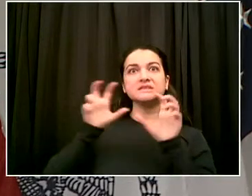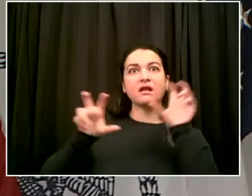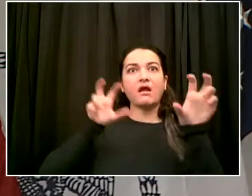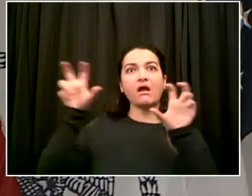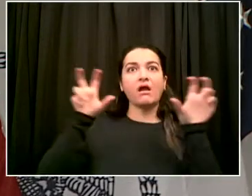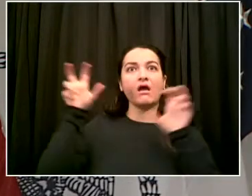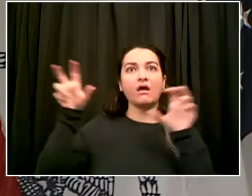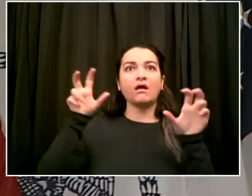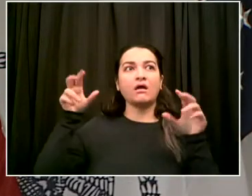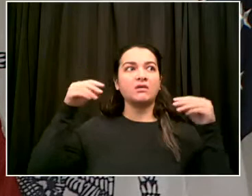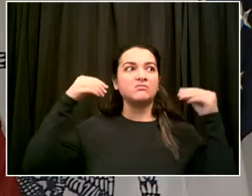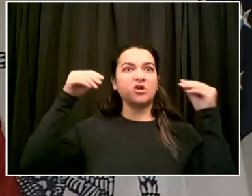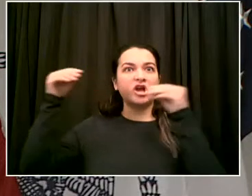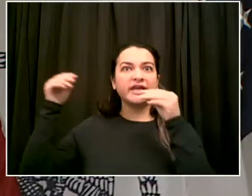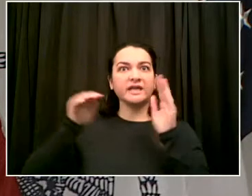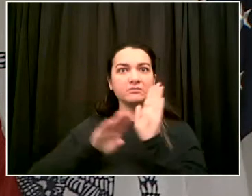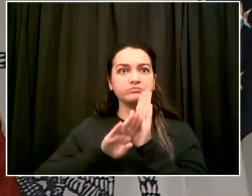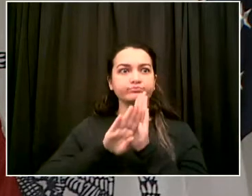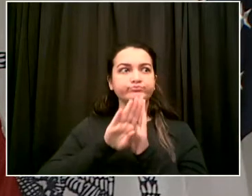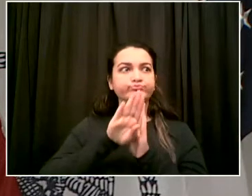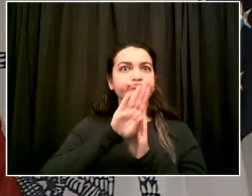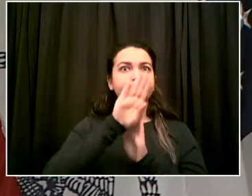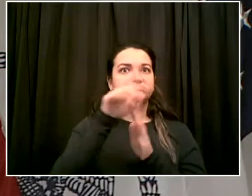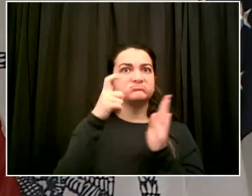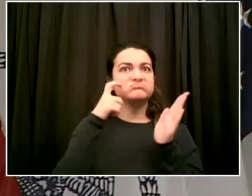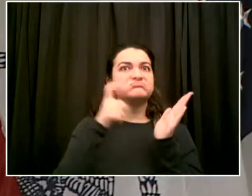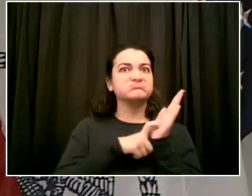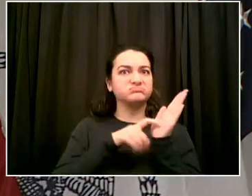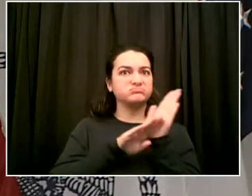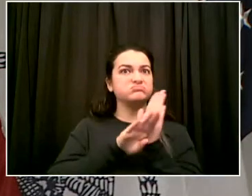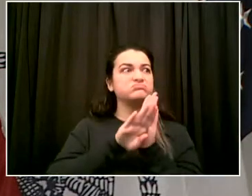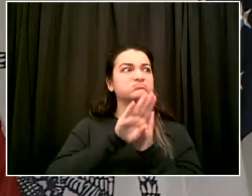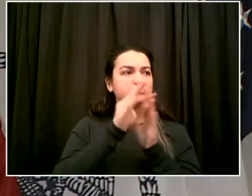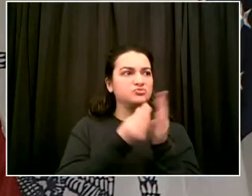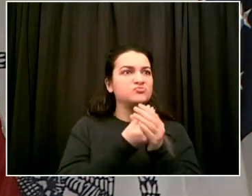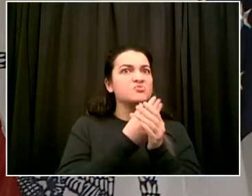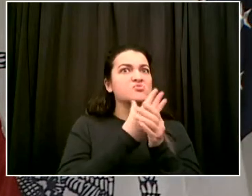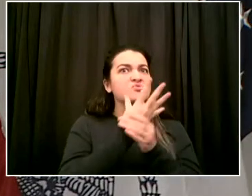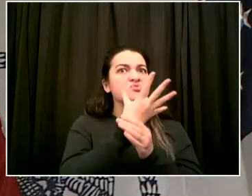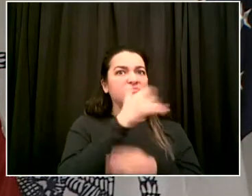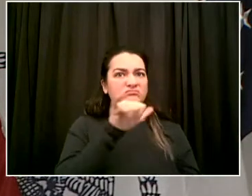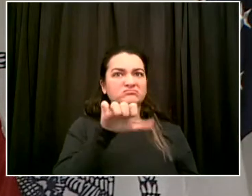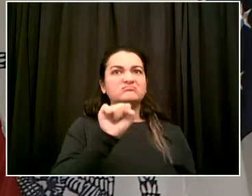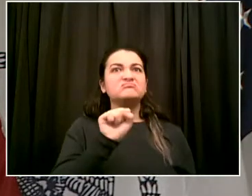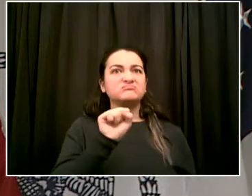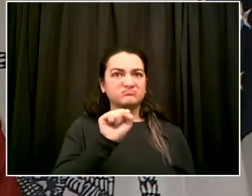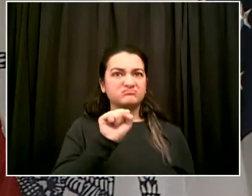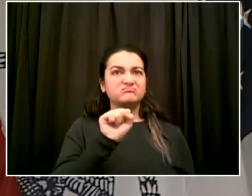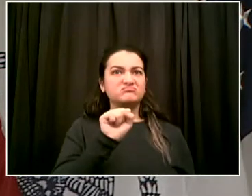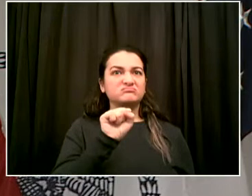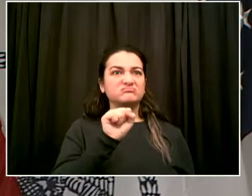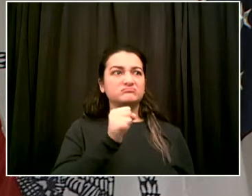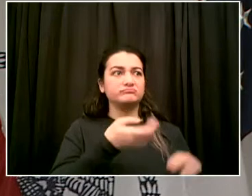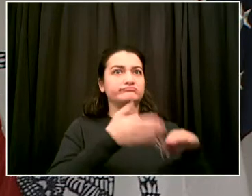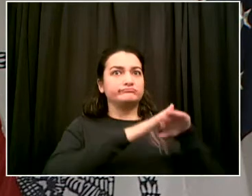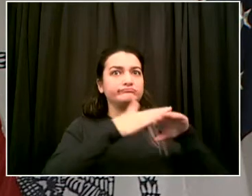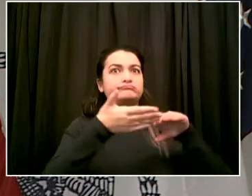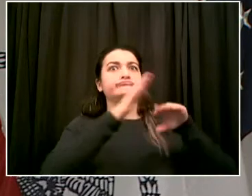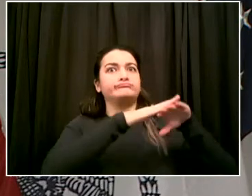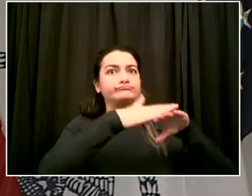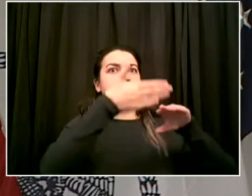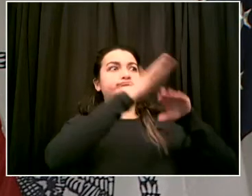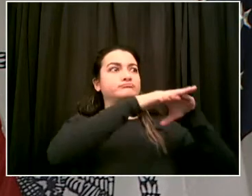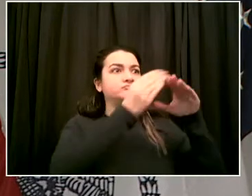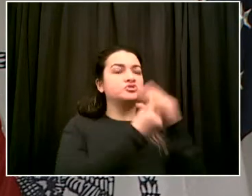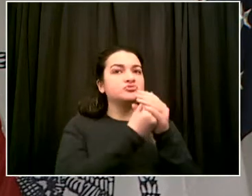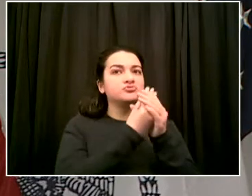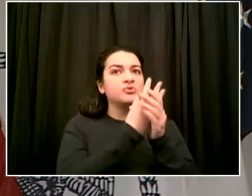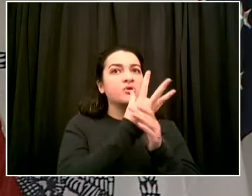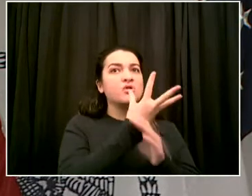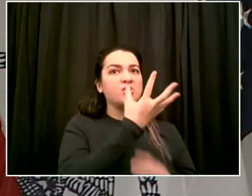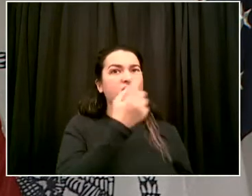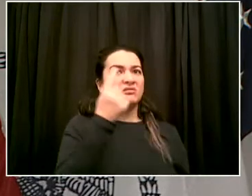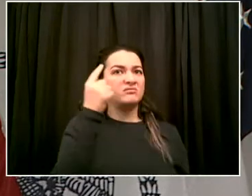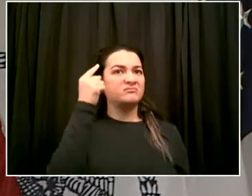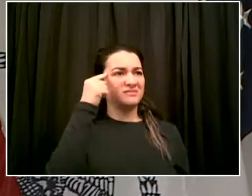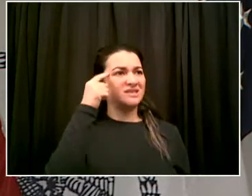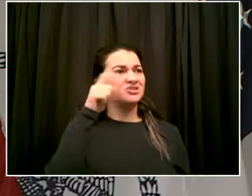THE STOCK MARKET